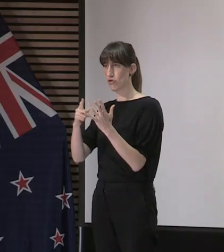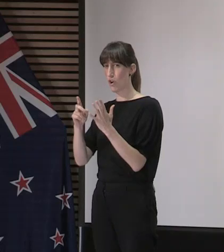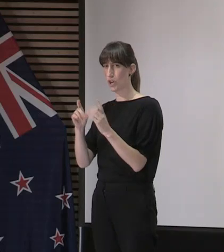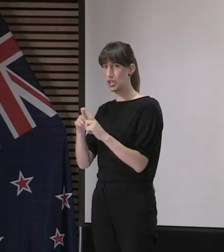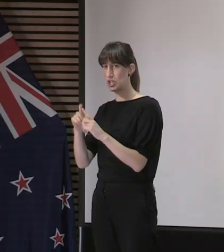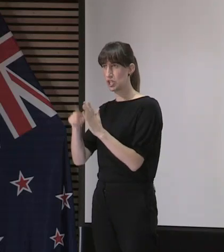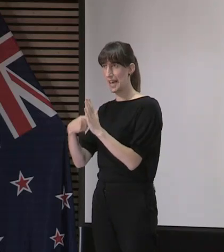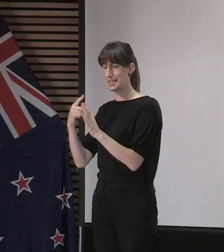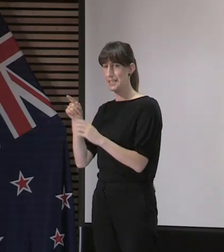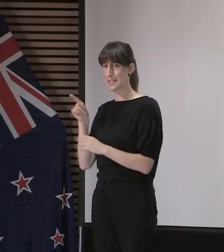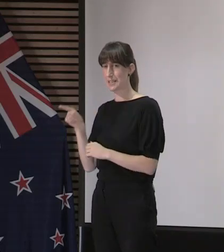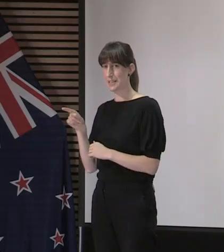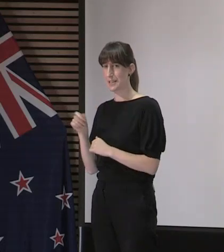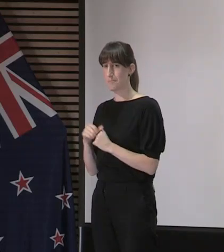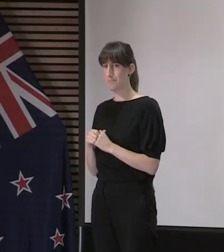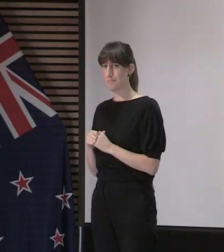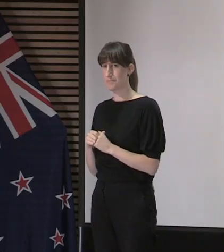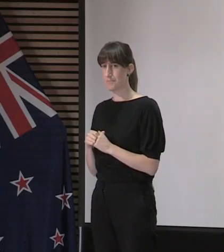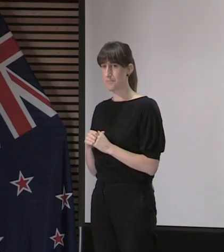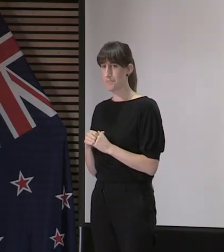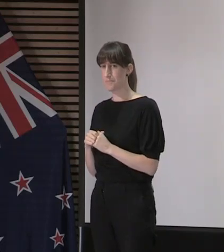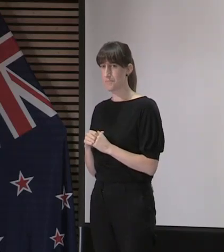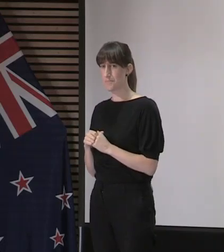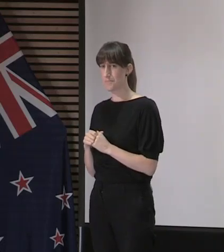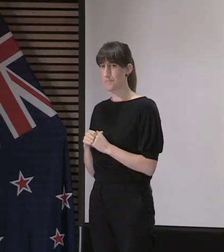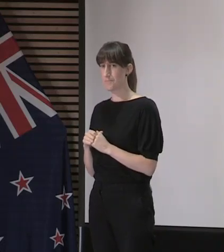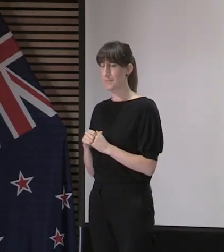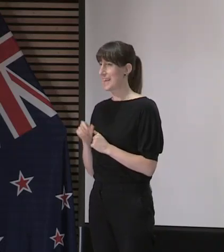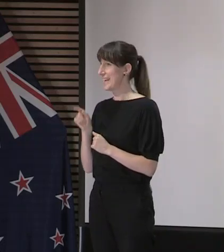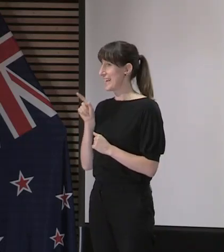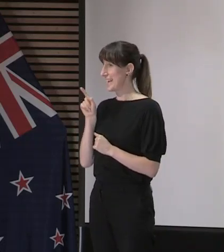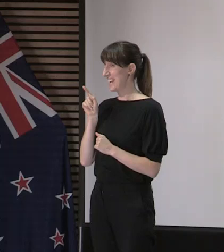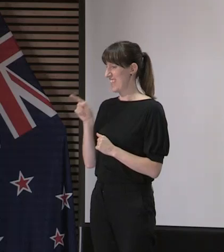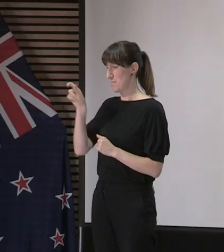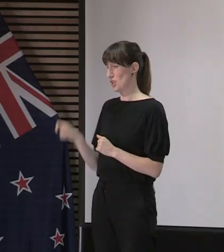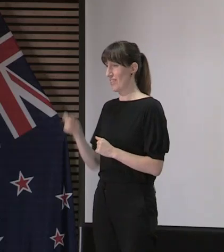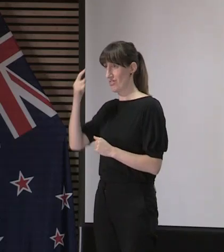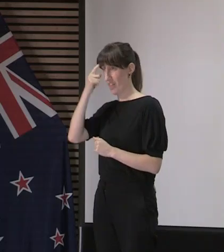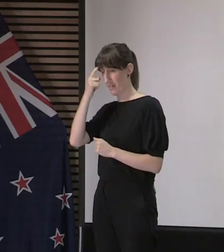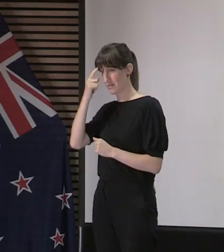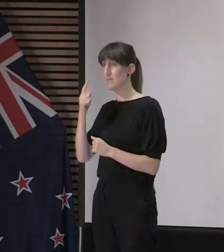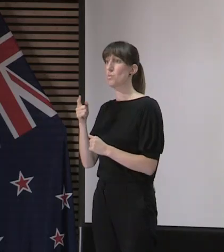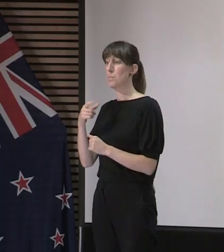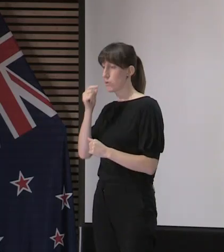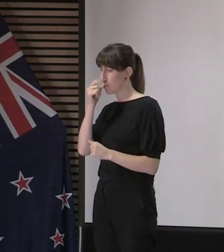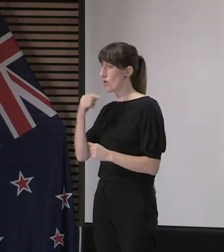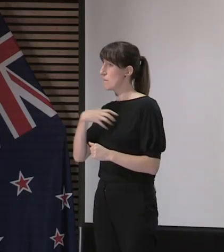Auckland University, Rod Jackson's analysis, that there might be undetected cases